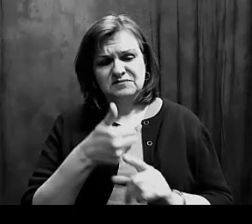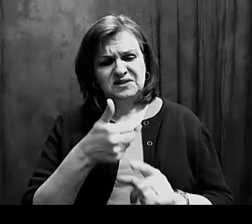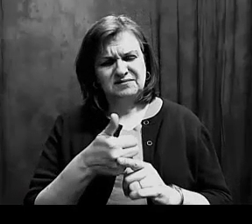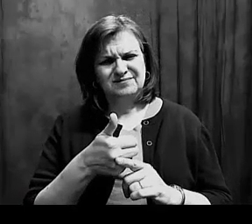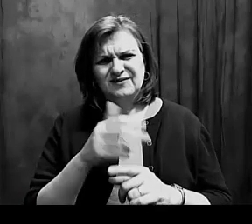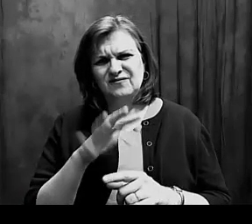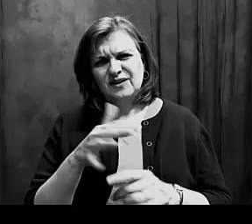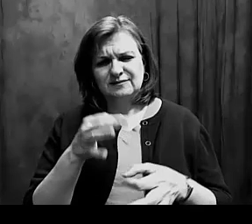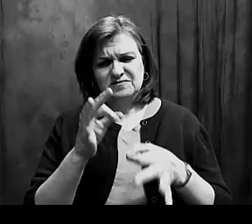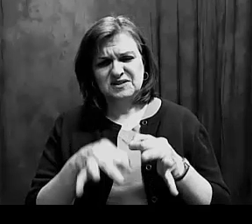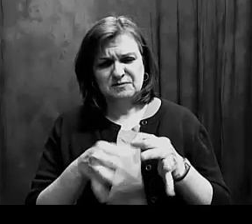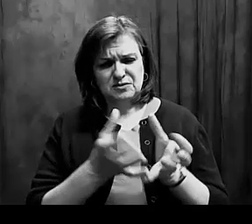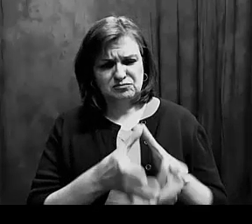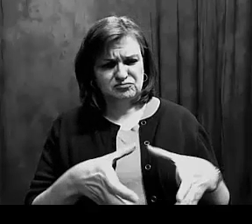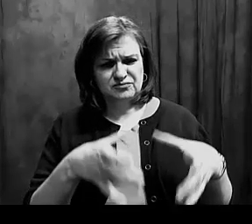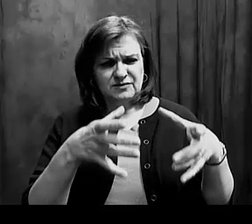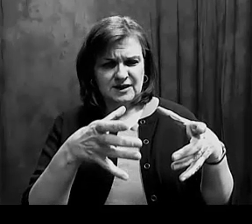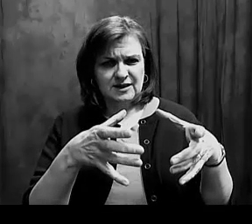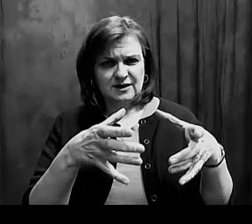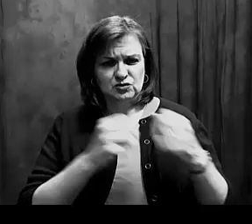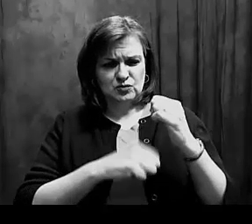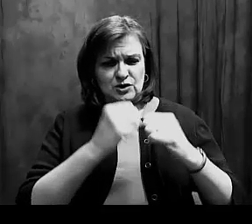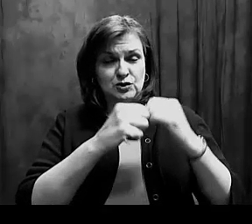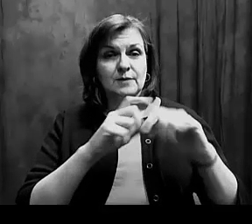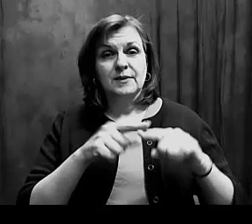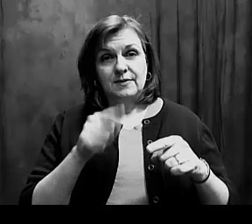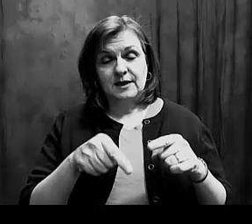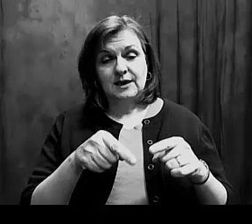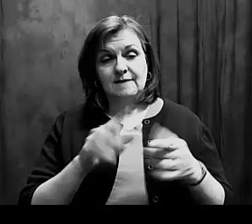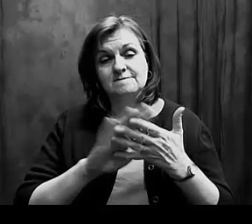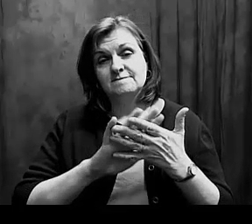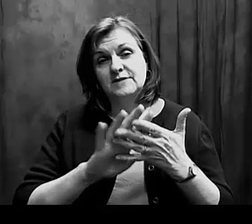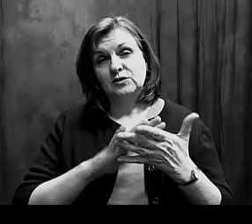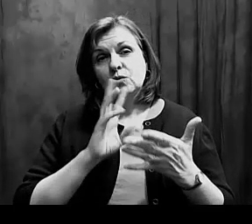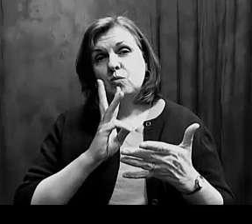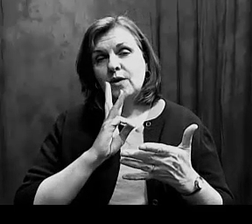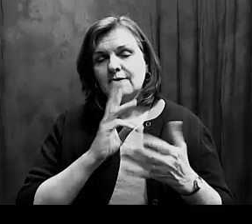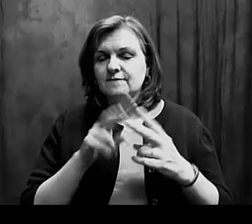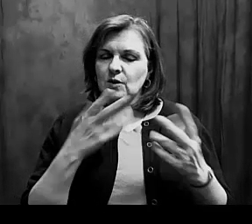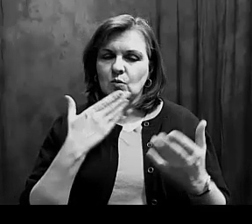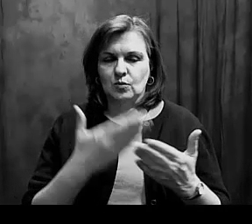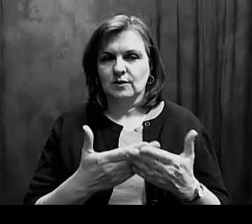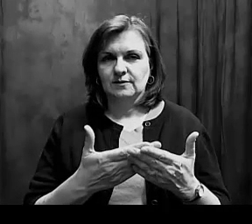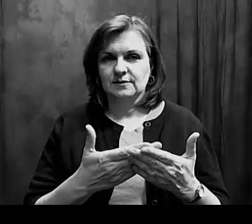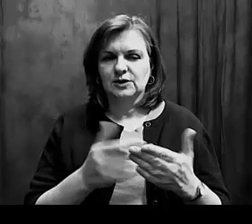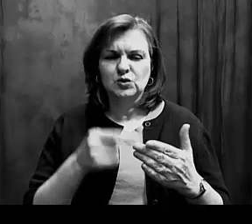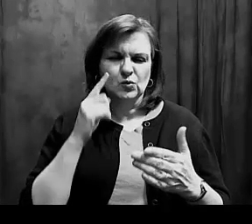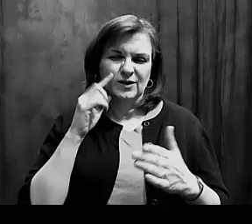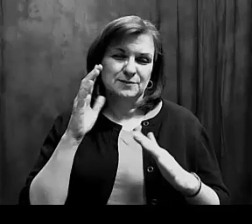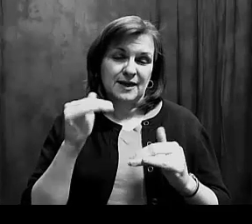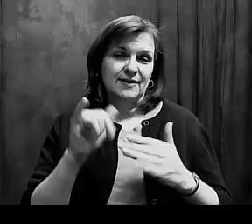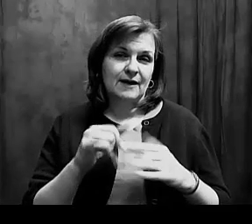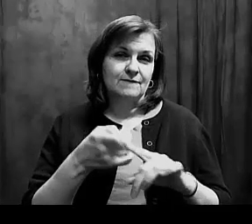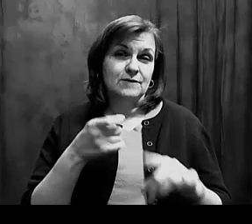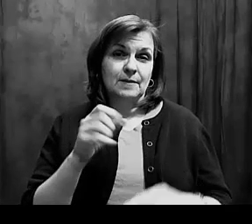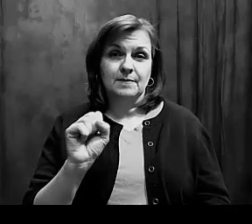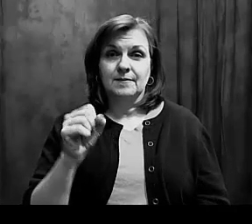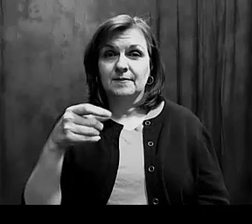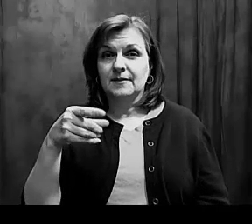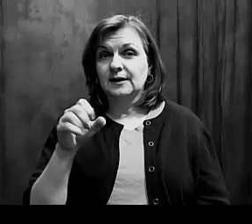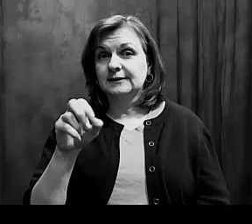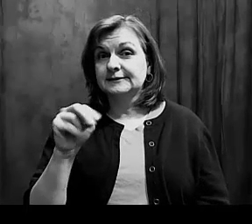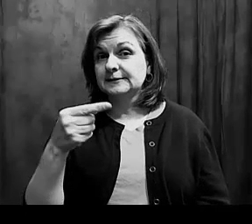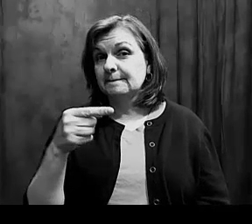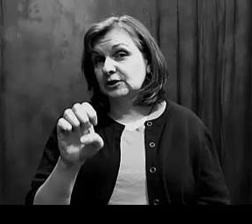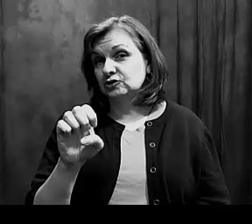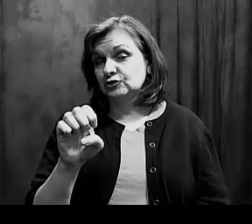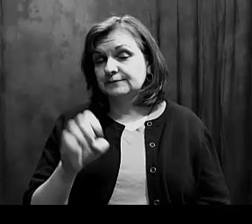they're a fairly simple structure however they are very good at filtering water as you might expect from something known as a sponge